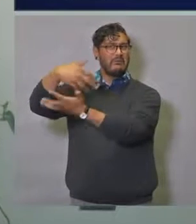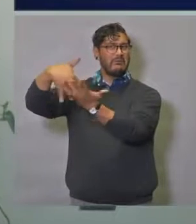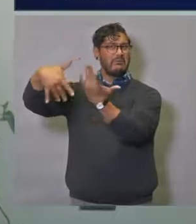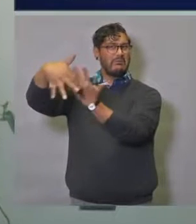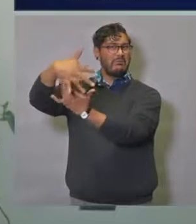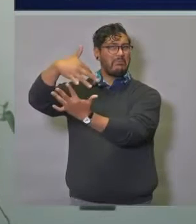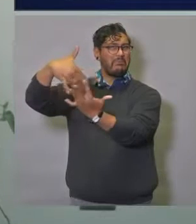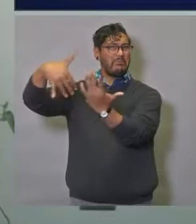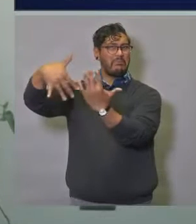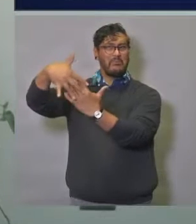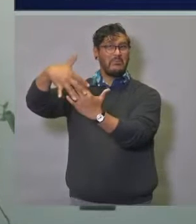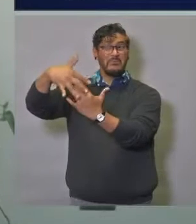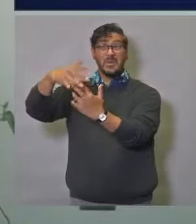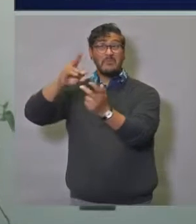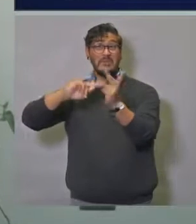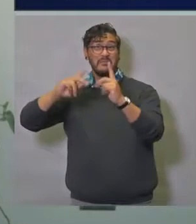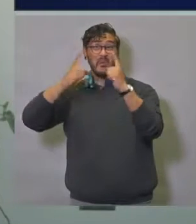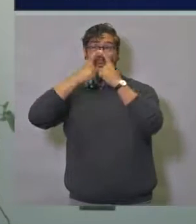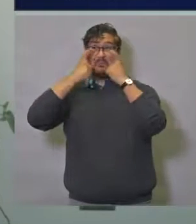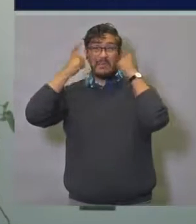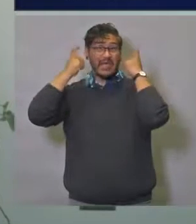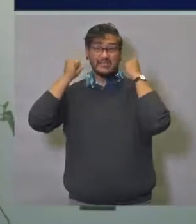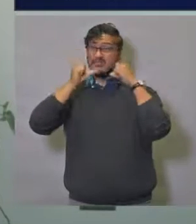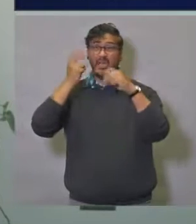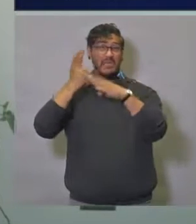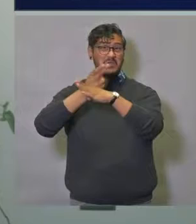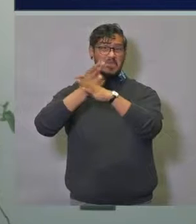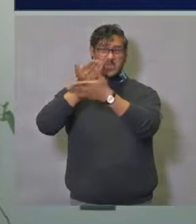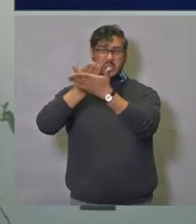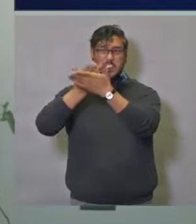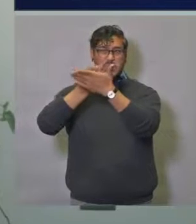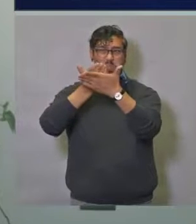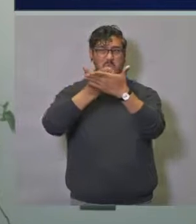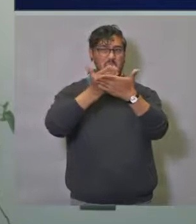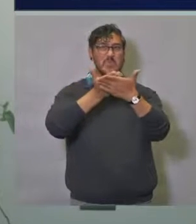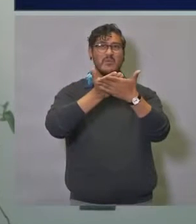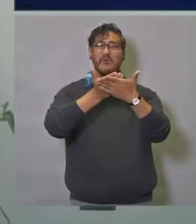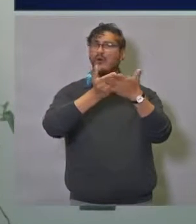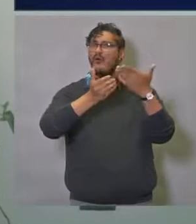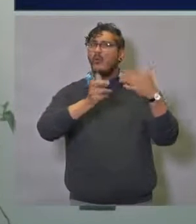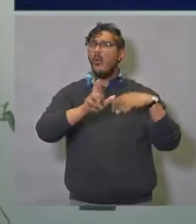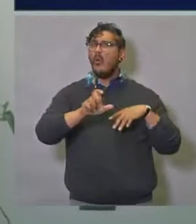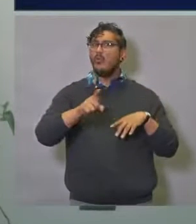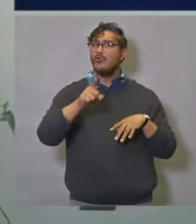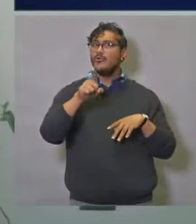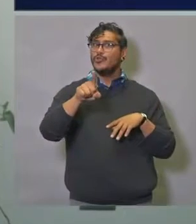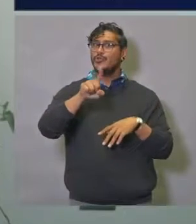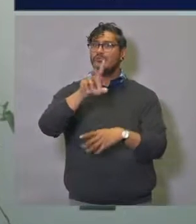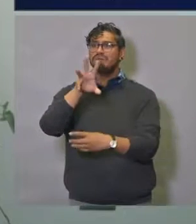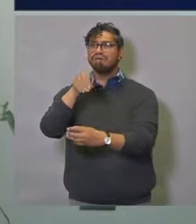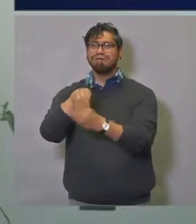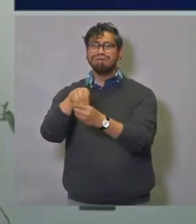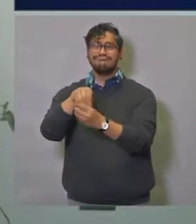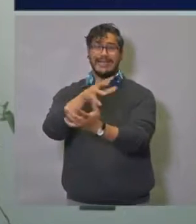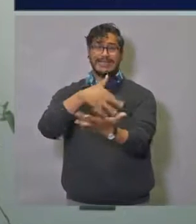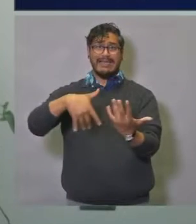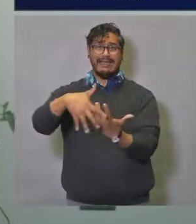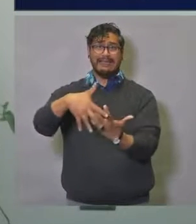THEIR TRAVELS, YOU WERE IN